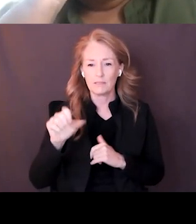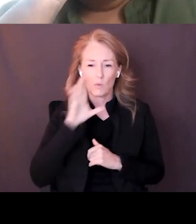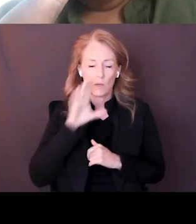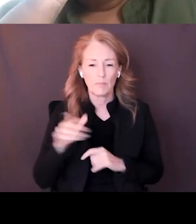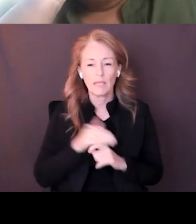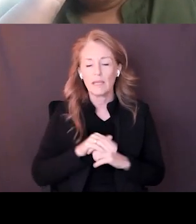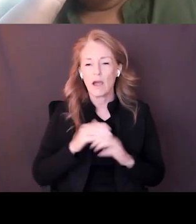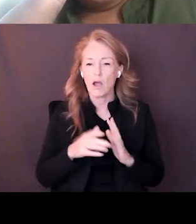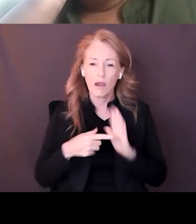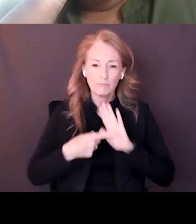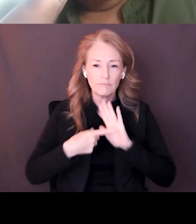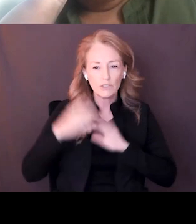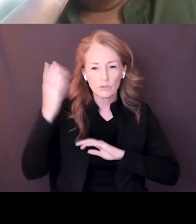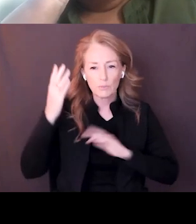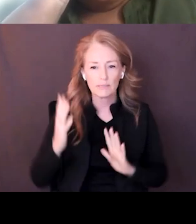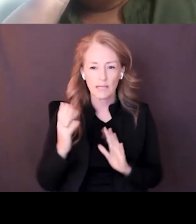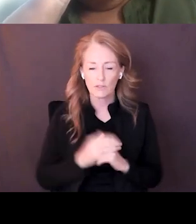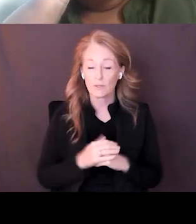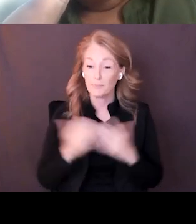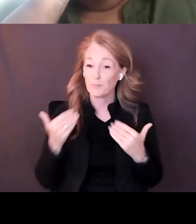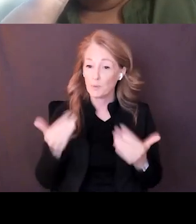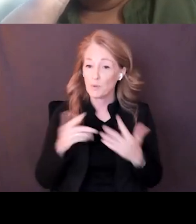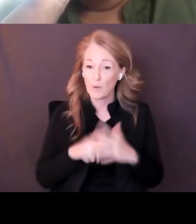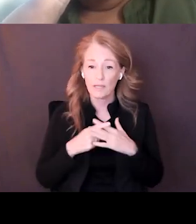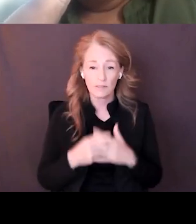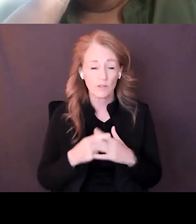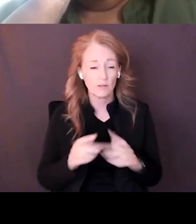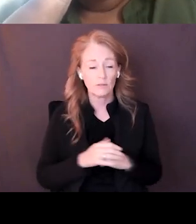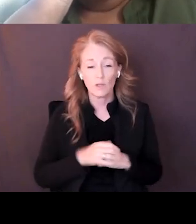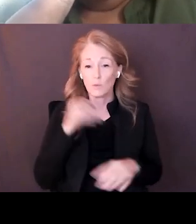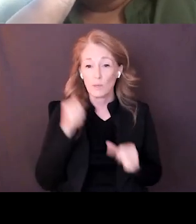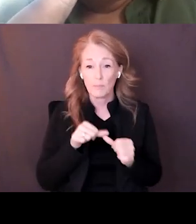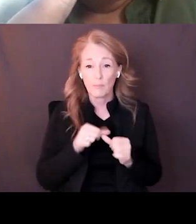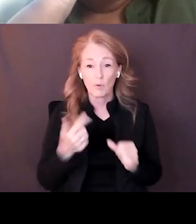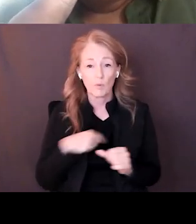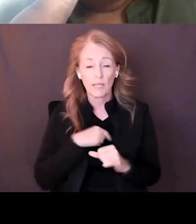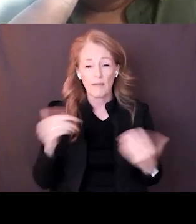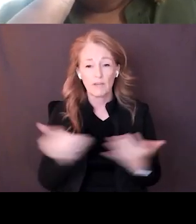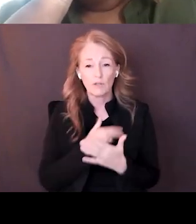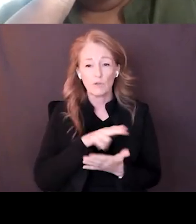LET'S GET STARTED. WE HAVE A NEW REGISTRATION SYSTEM.